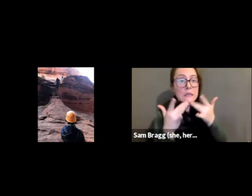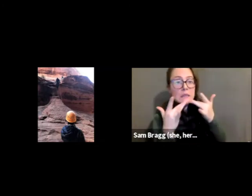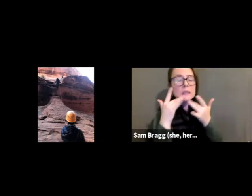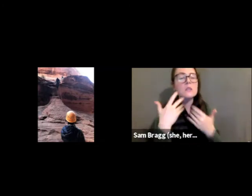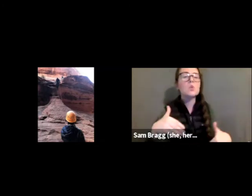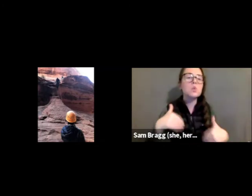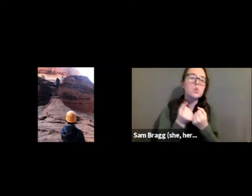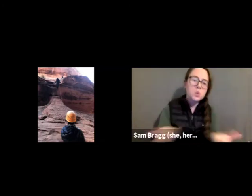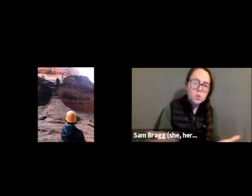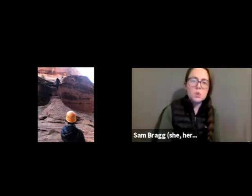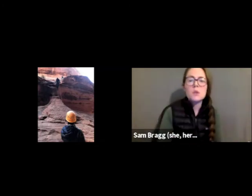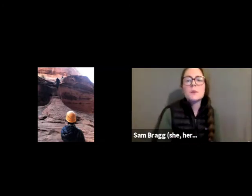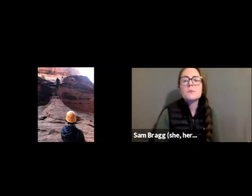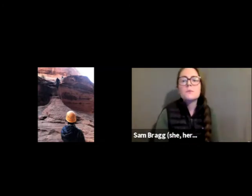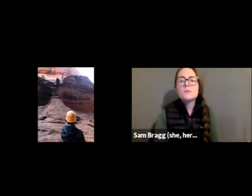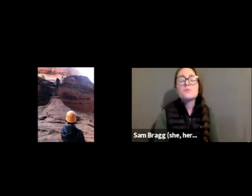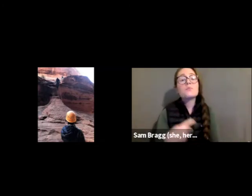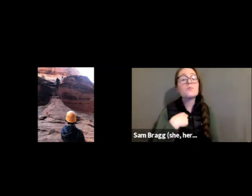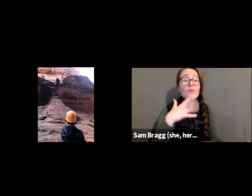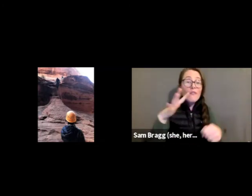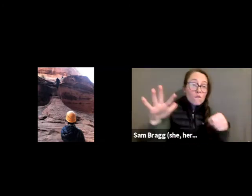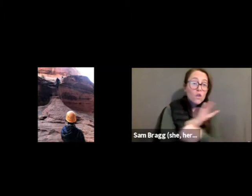discussion the whole time and not needing to worry about it getting dark in the evenings.